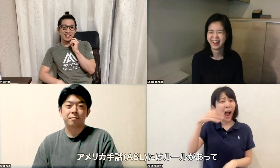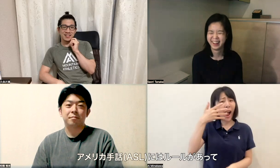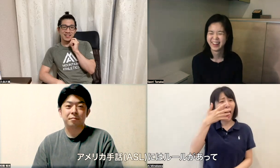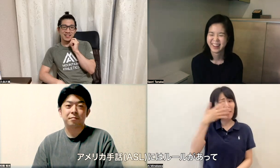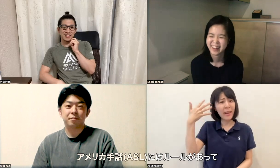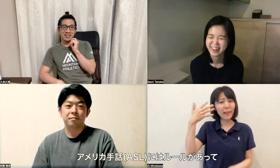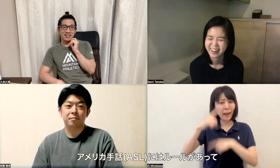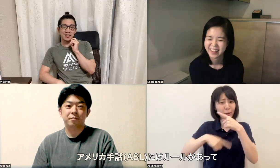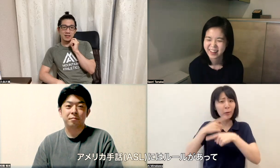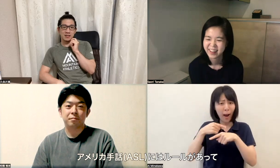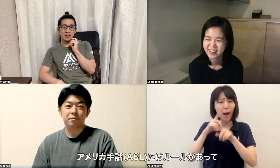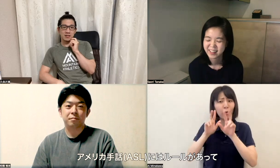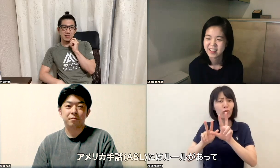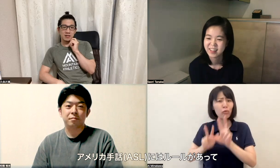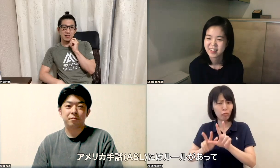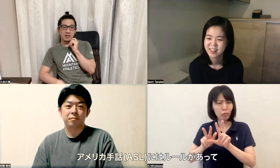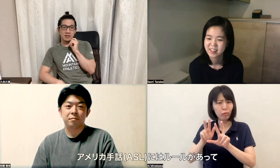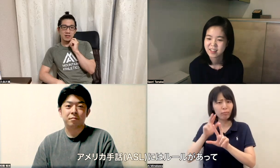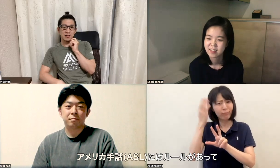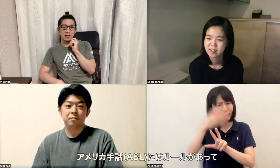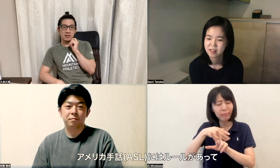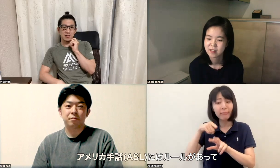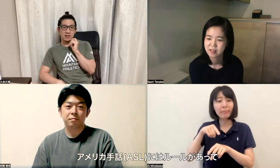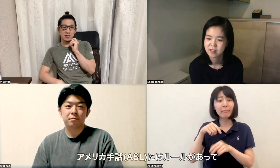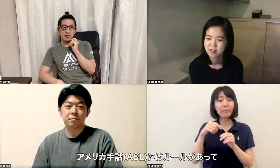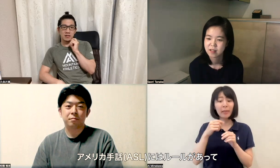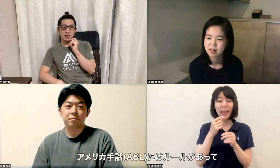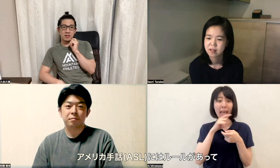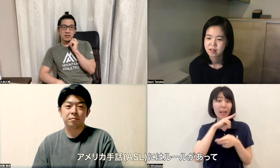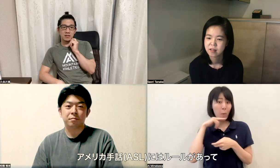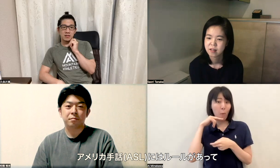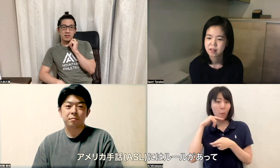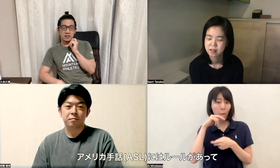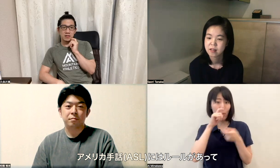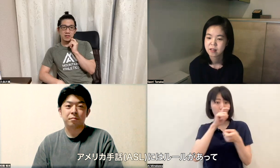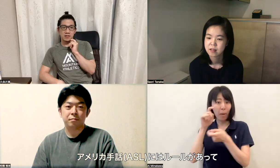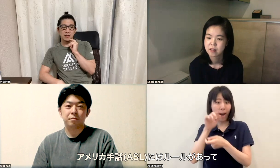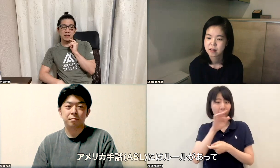ASL has a rule,